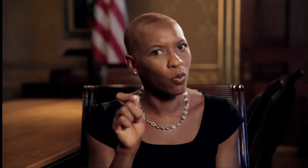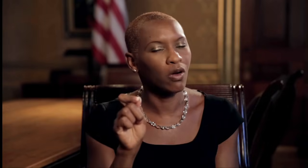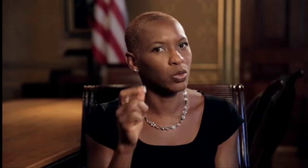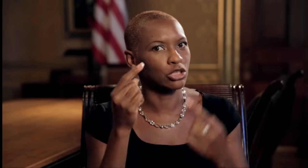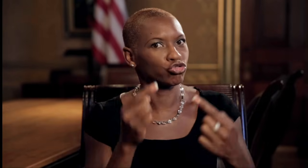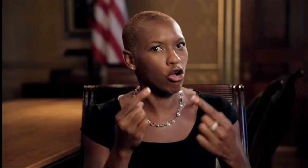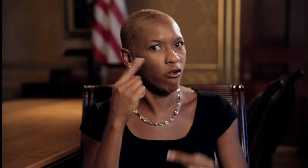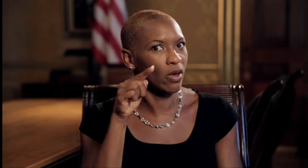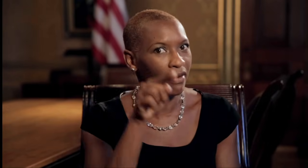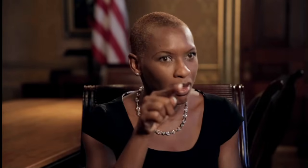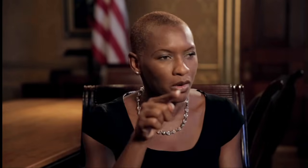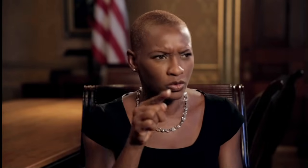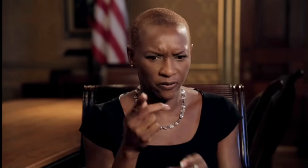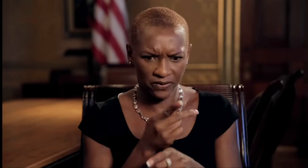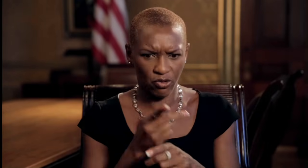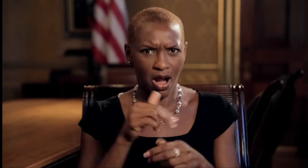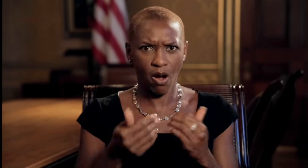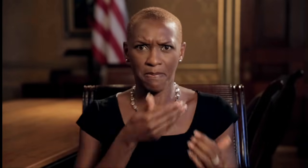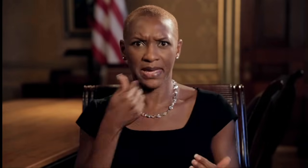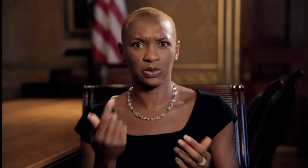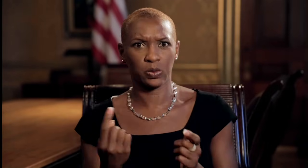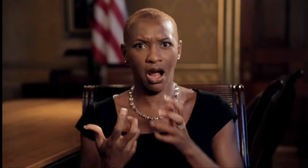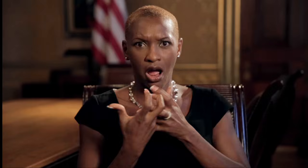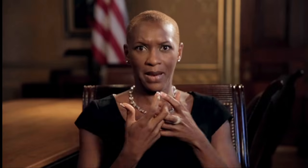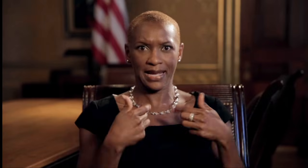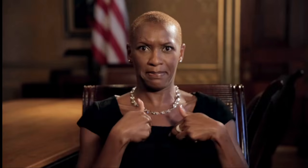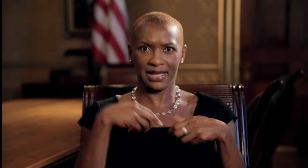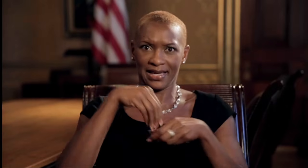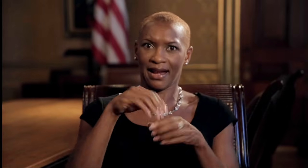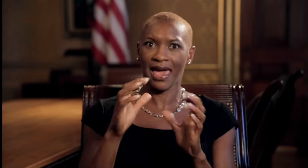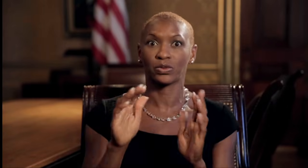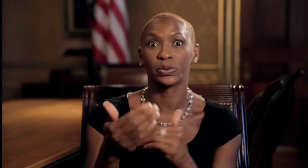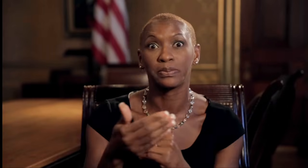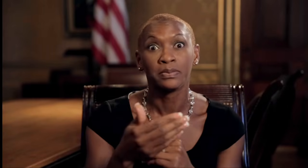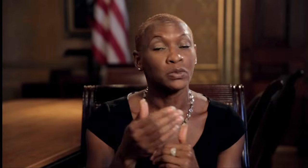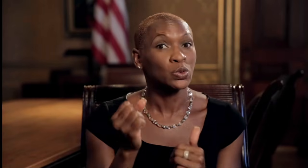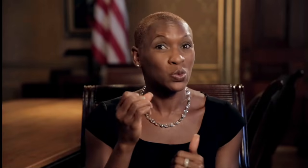Therefore it was a struggle for them to figure out how to best accommodate me in the classroom.